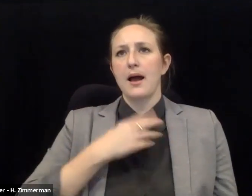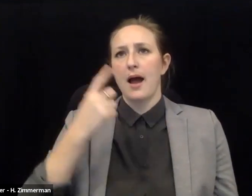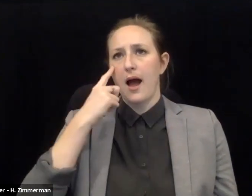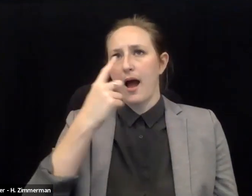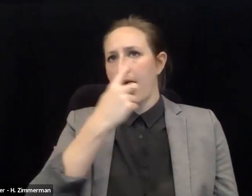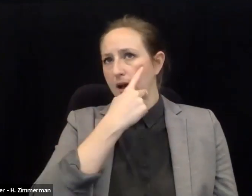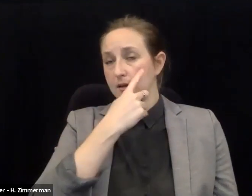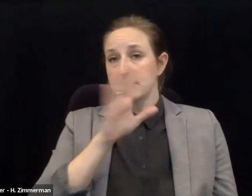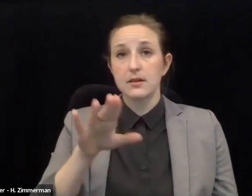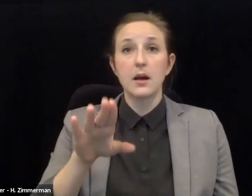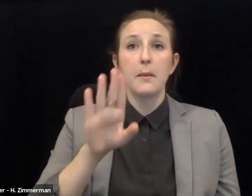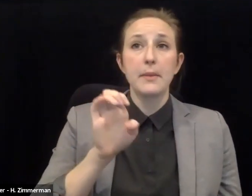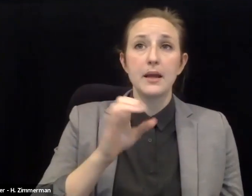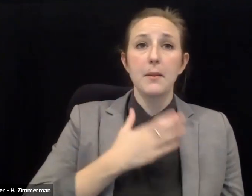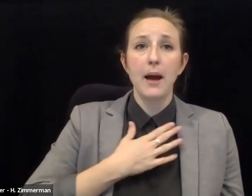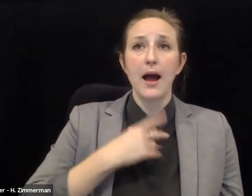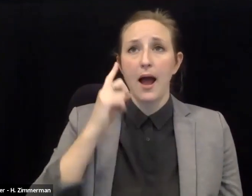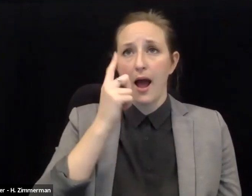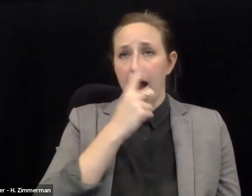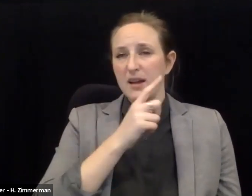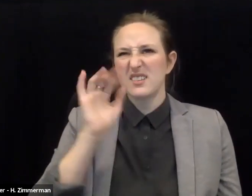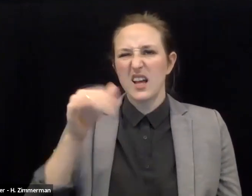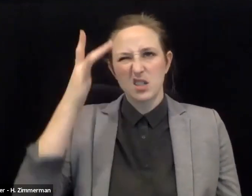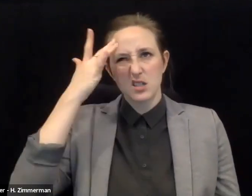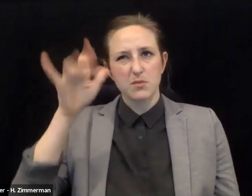By the way, refers to a smartphone app that is, I believe,